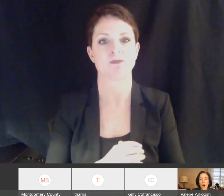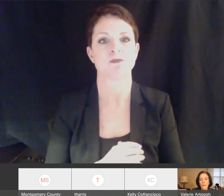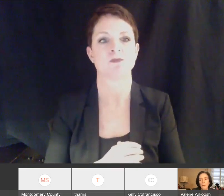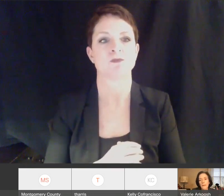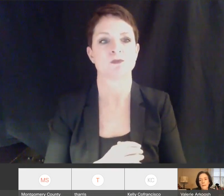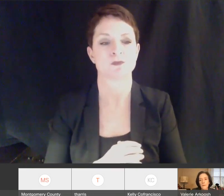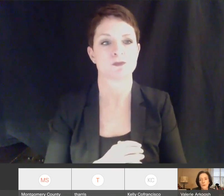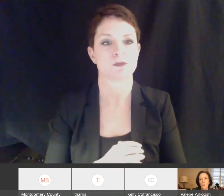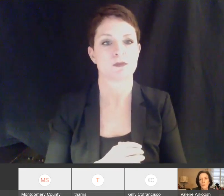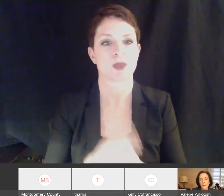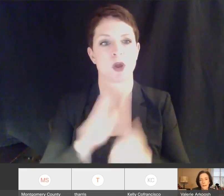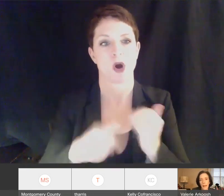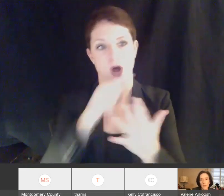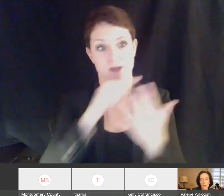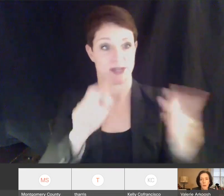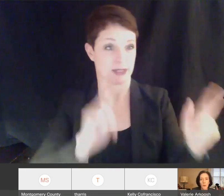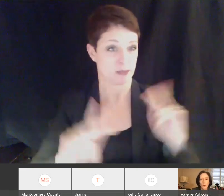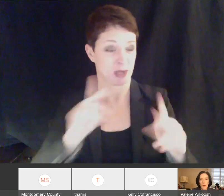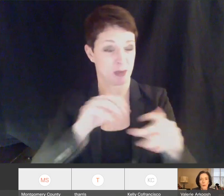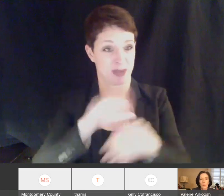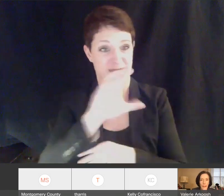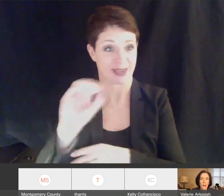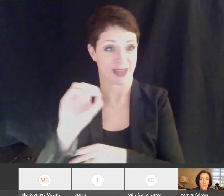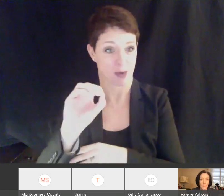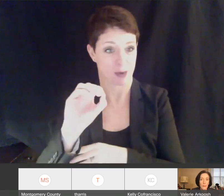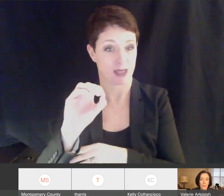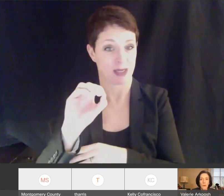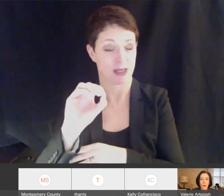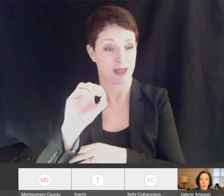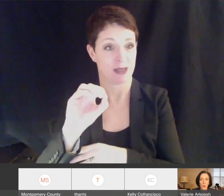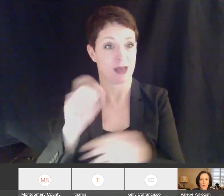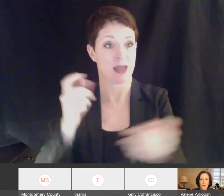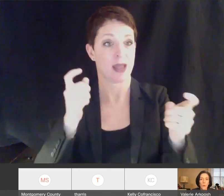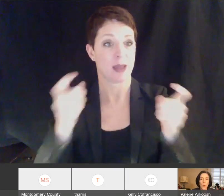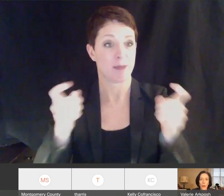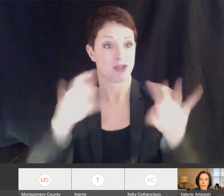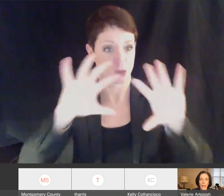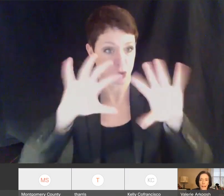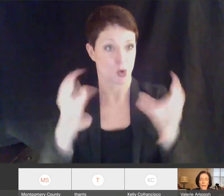All of these individuals in the County-administered cohort are in the 1A [group].